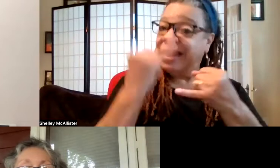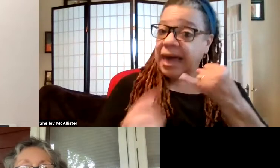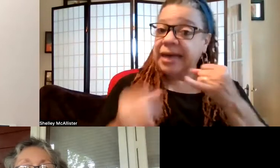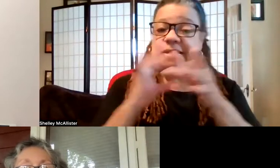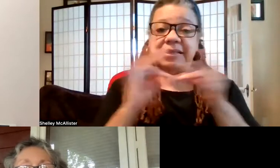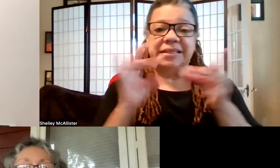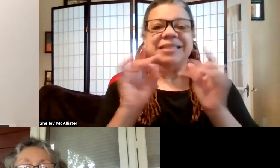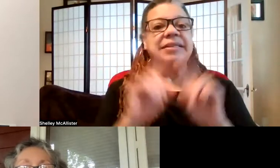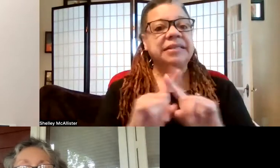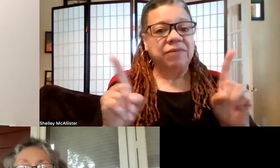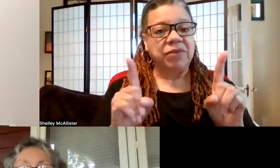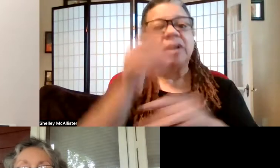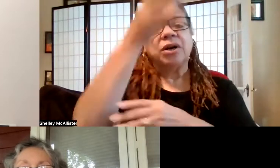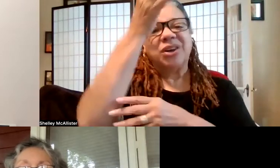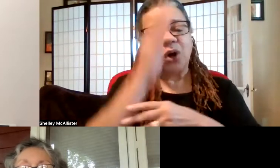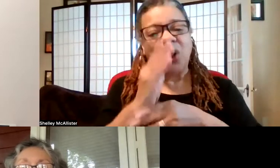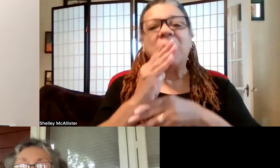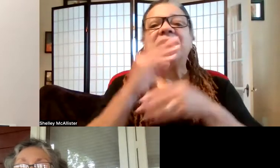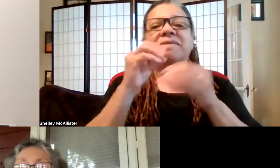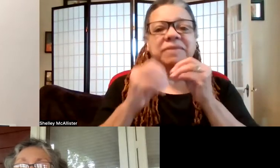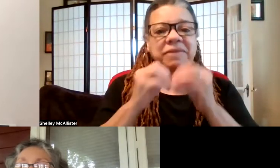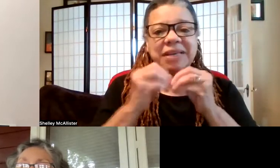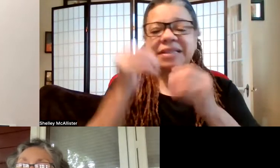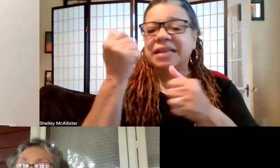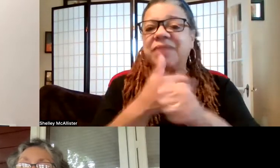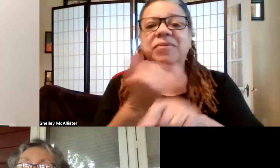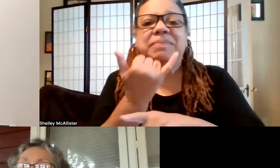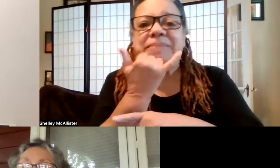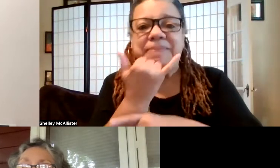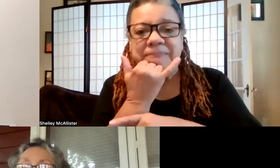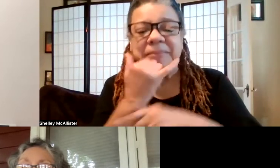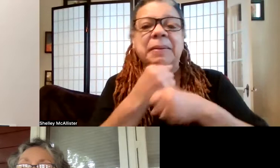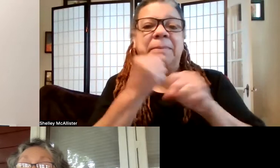"God mend our every flaw, confirm our soul in self-control,